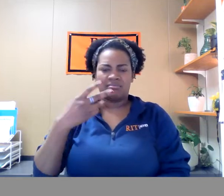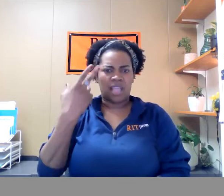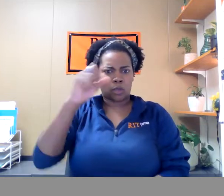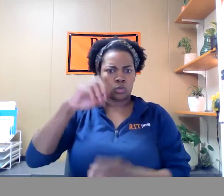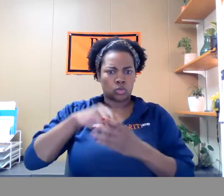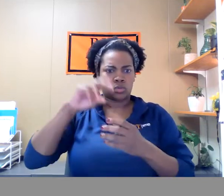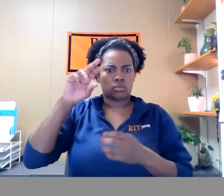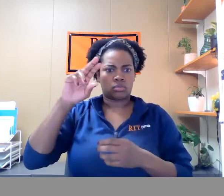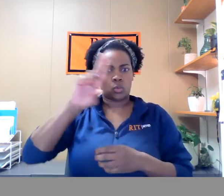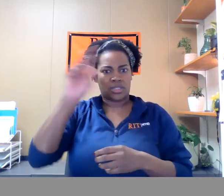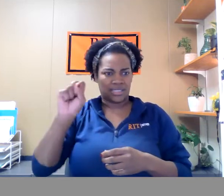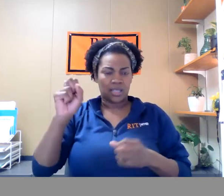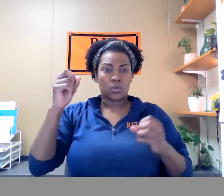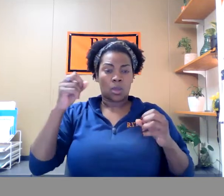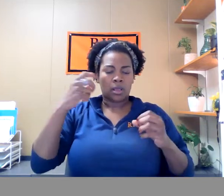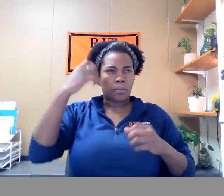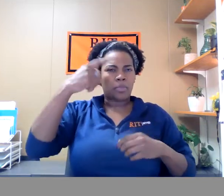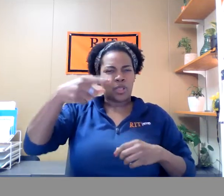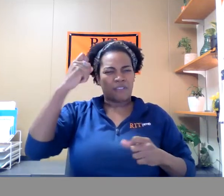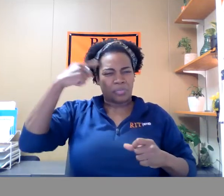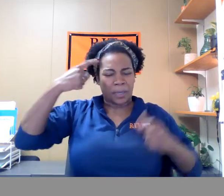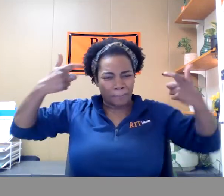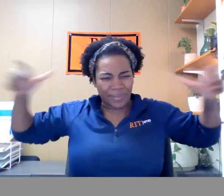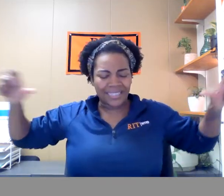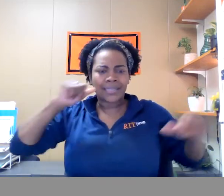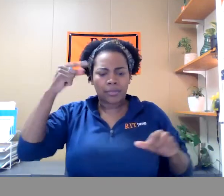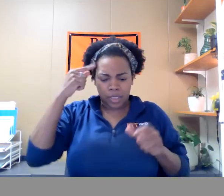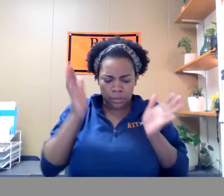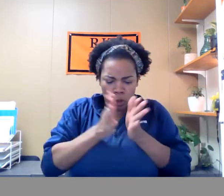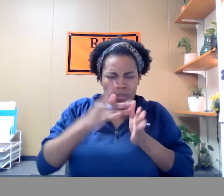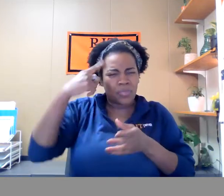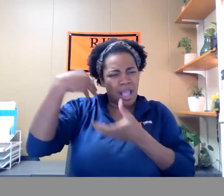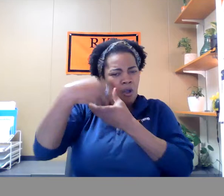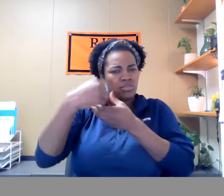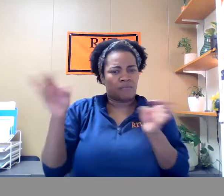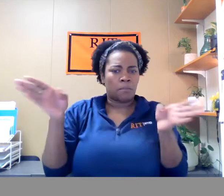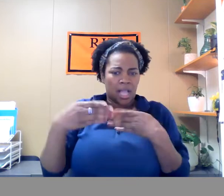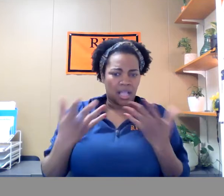This could be applicable to 15.6 million high-school students in America.